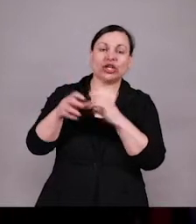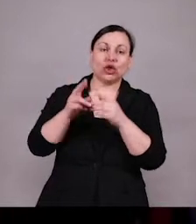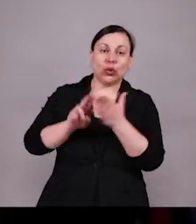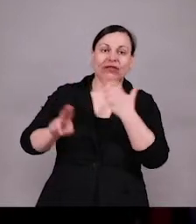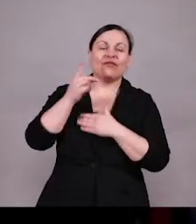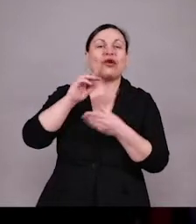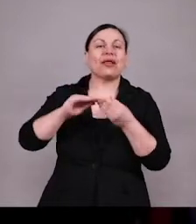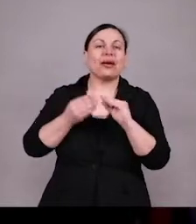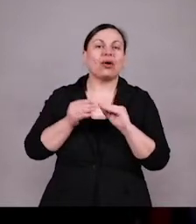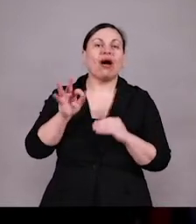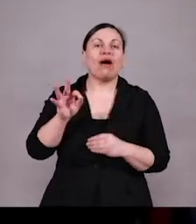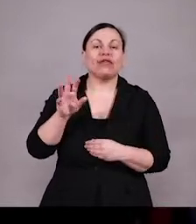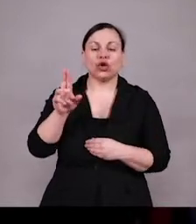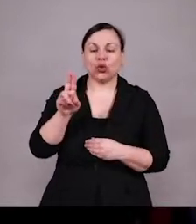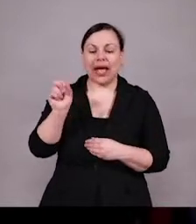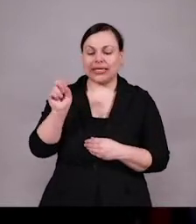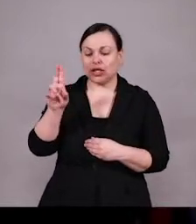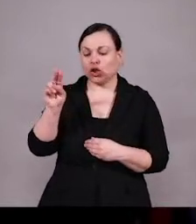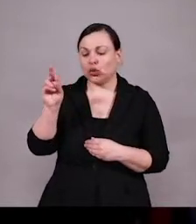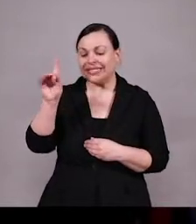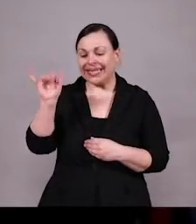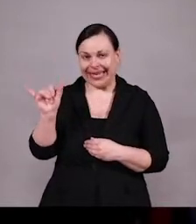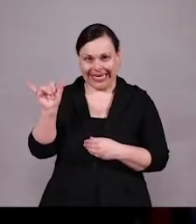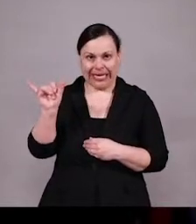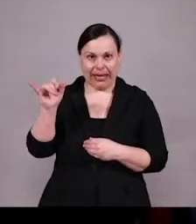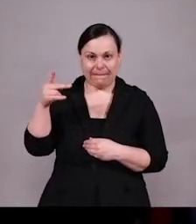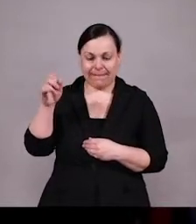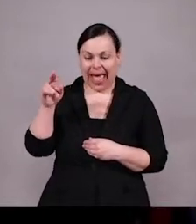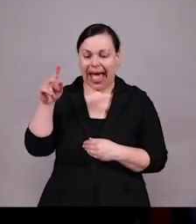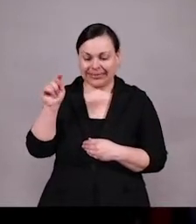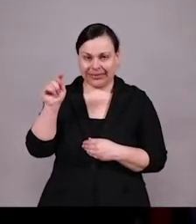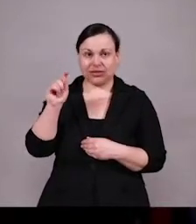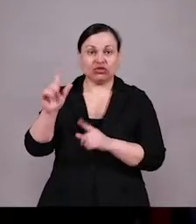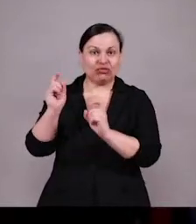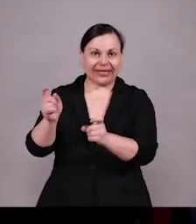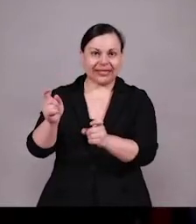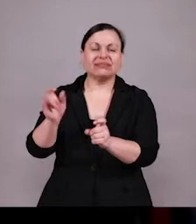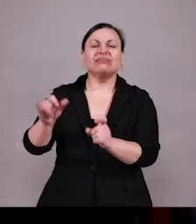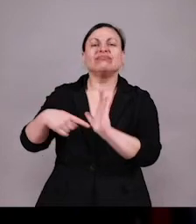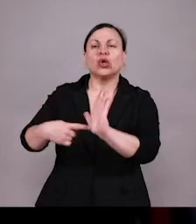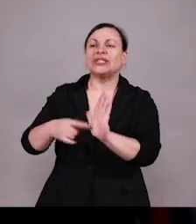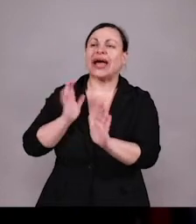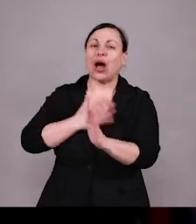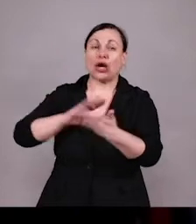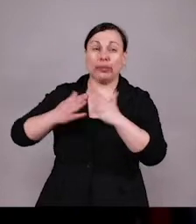of U.S. utility patents granted — a testament to UNM’s innovative community of inventors.